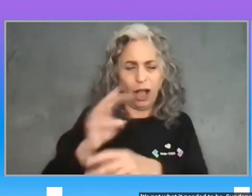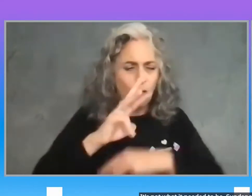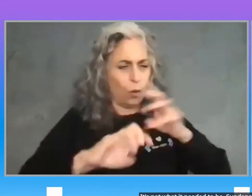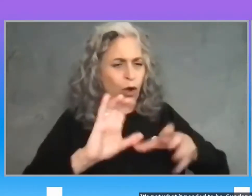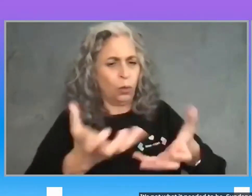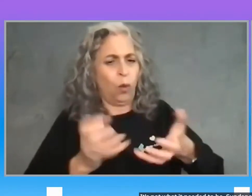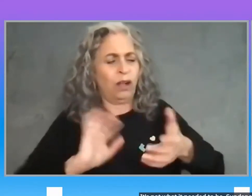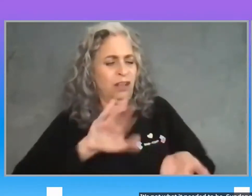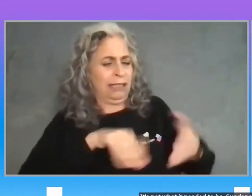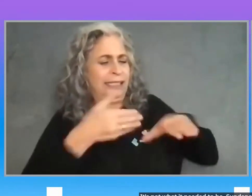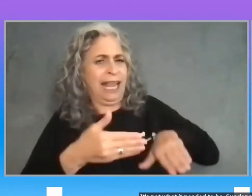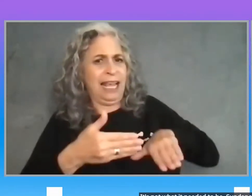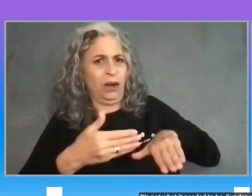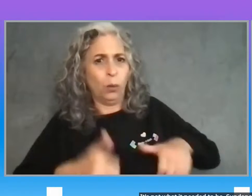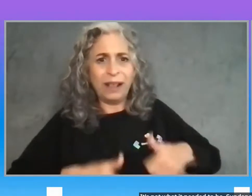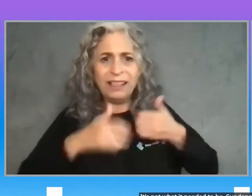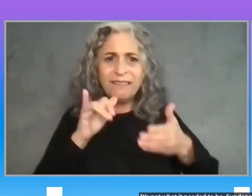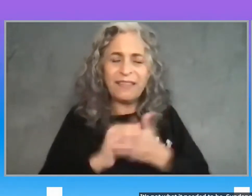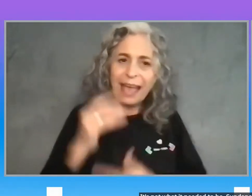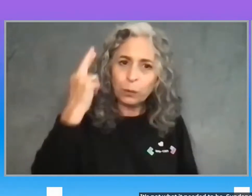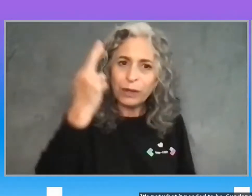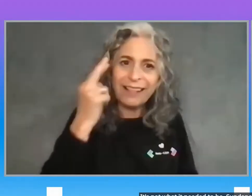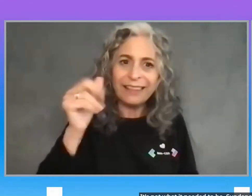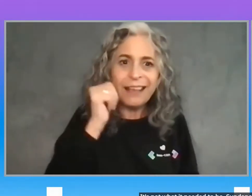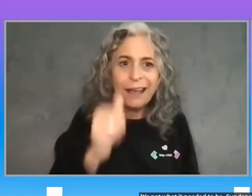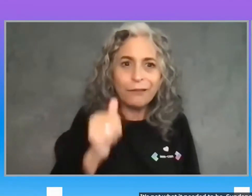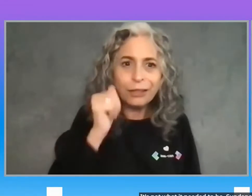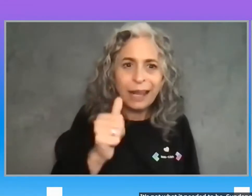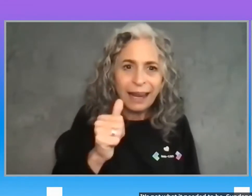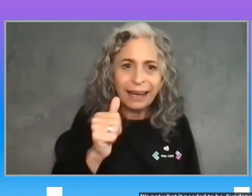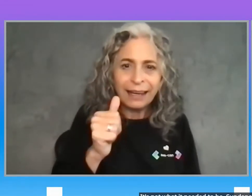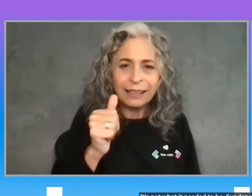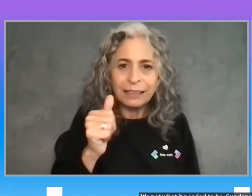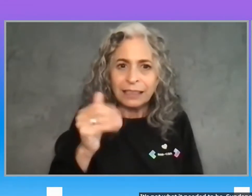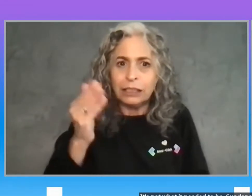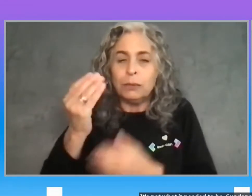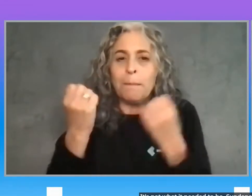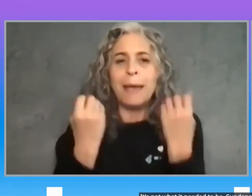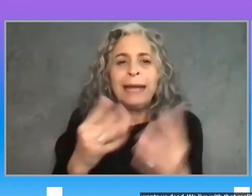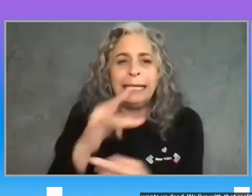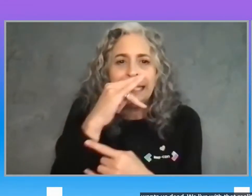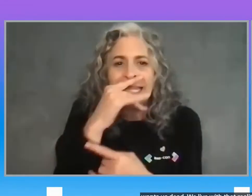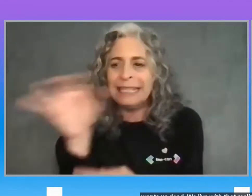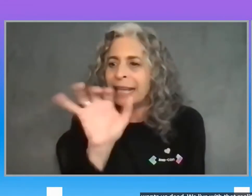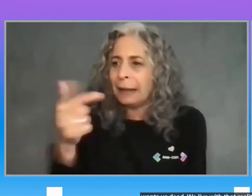live with that reality. At that time, so many kids